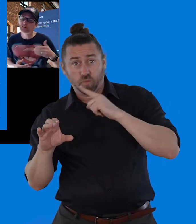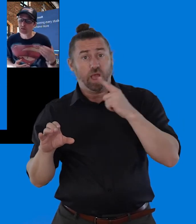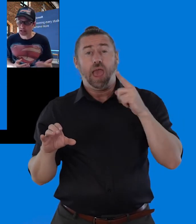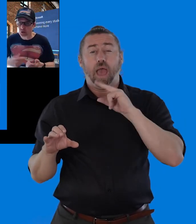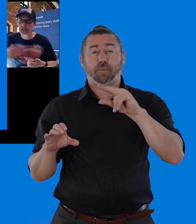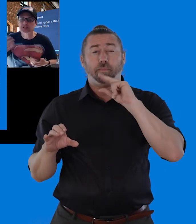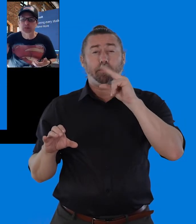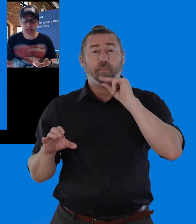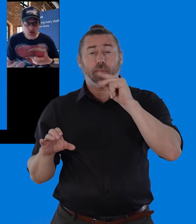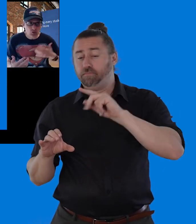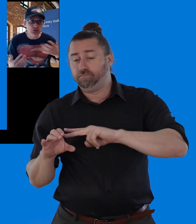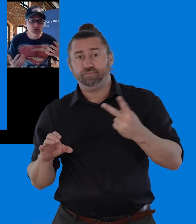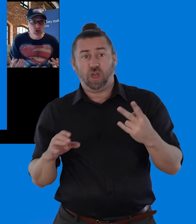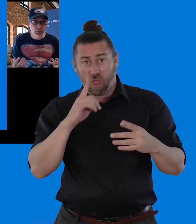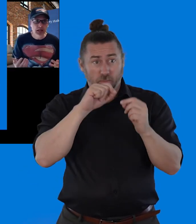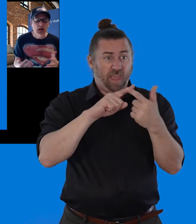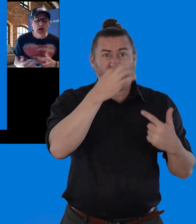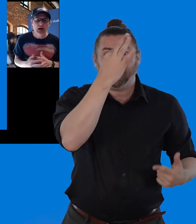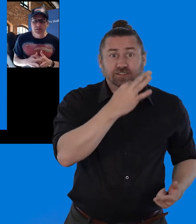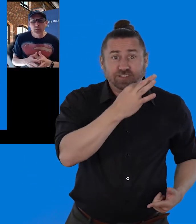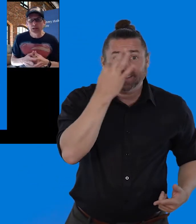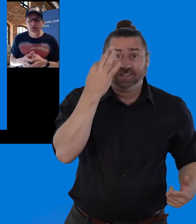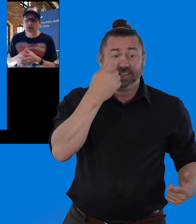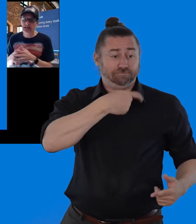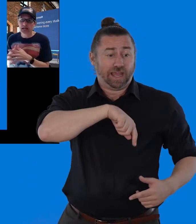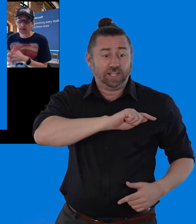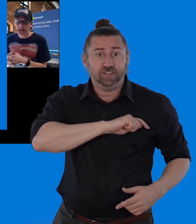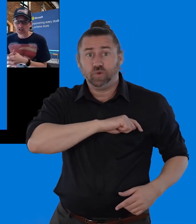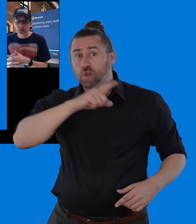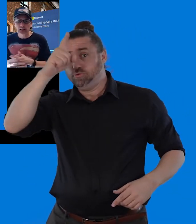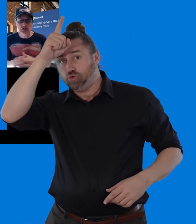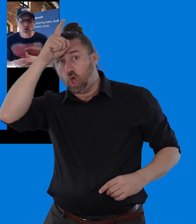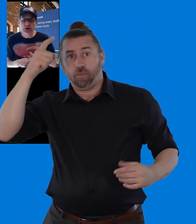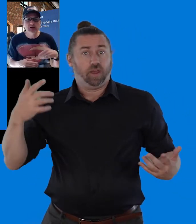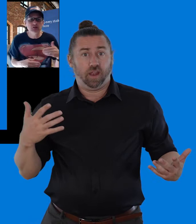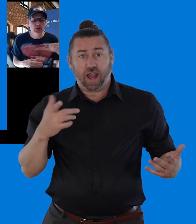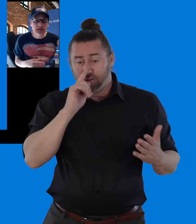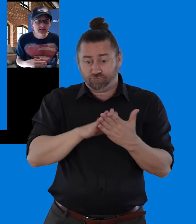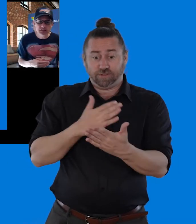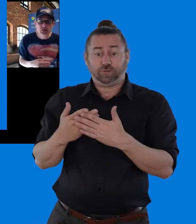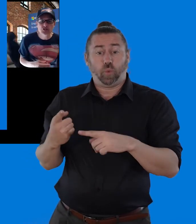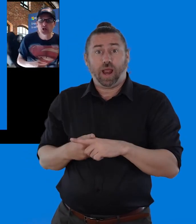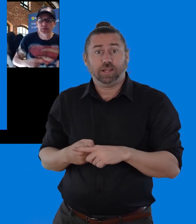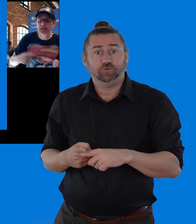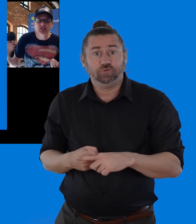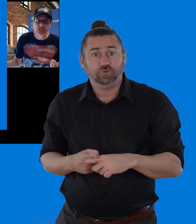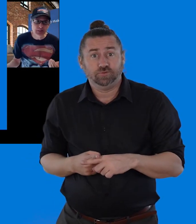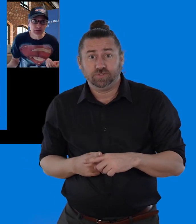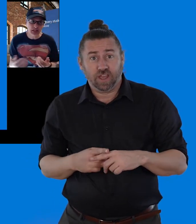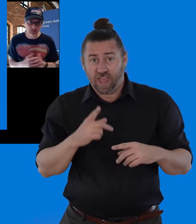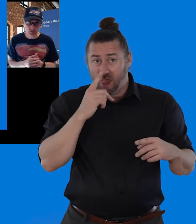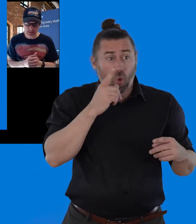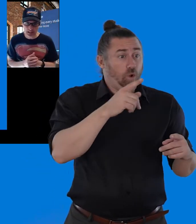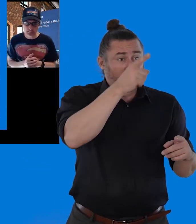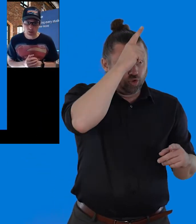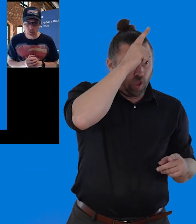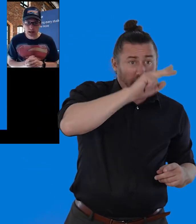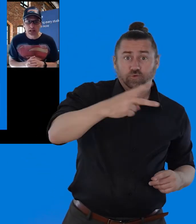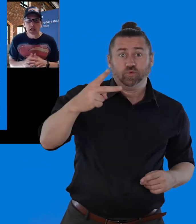the French or the Spanish or the German. OK, and then we can translate that into English, or we can even translate the German into Japanese, for example. Alright.